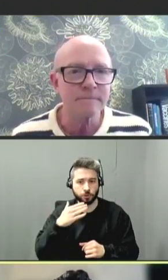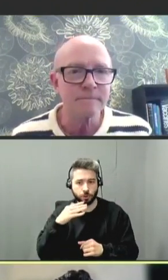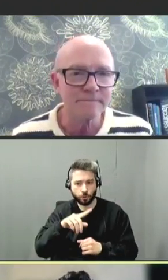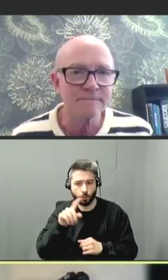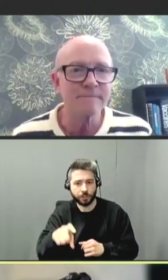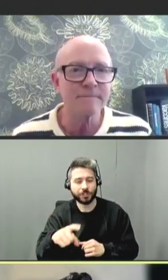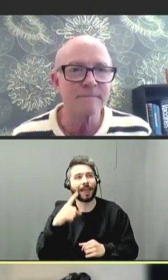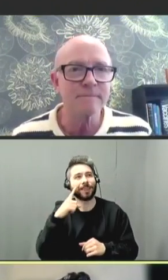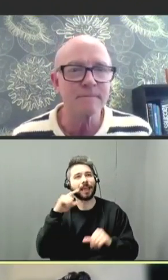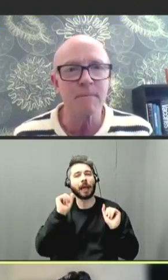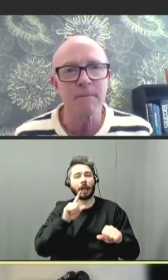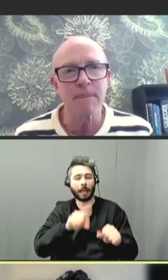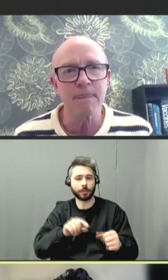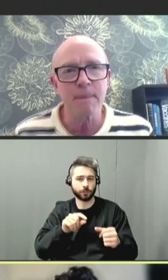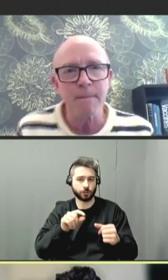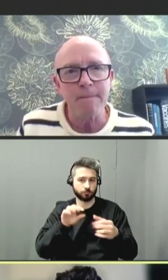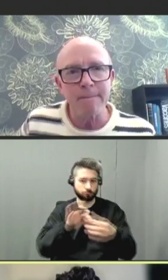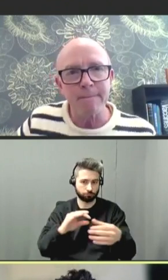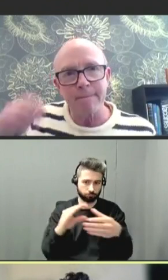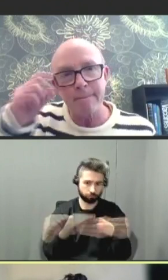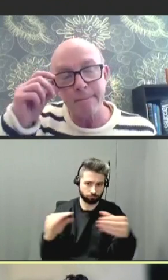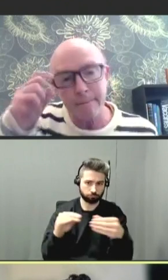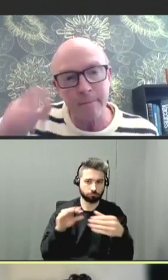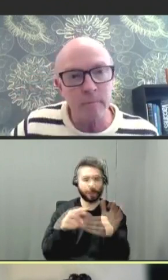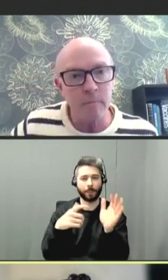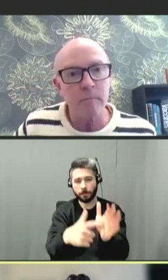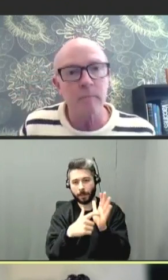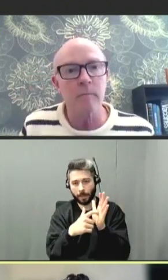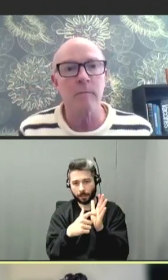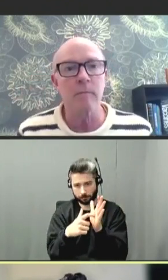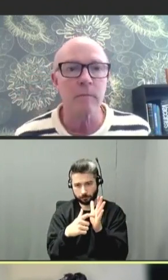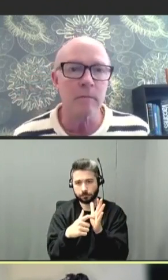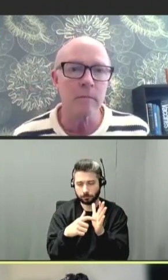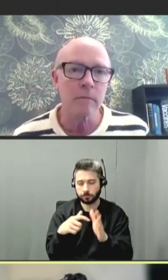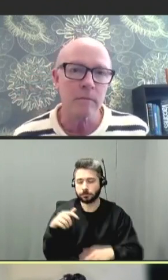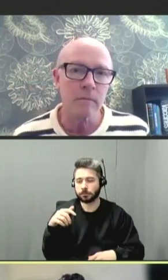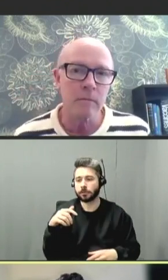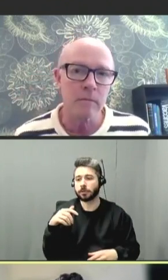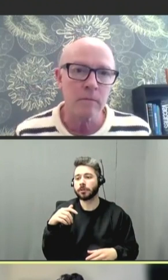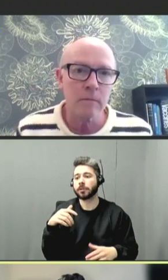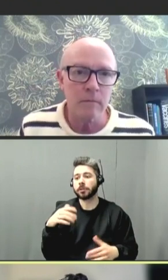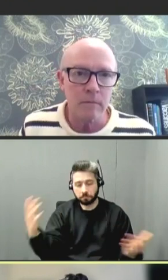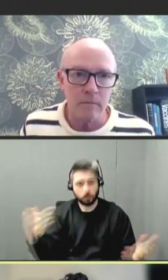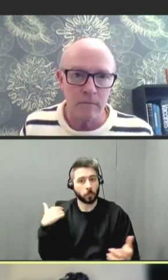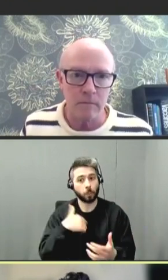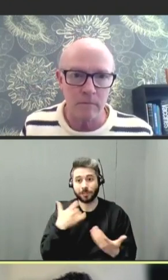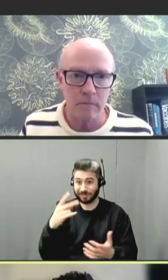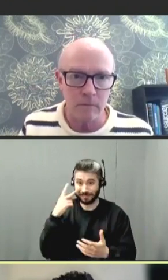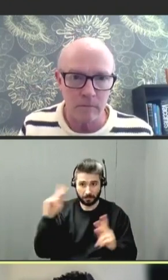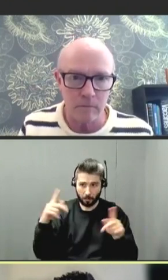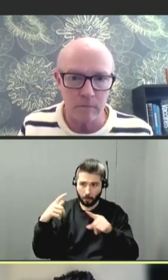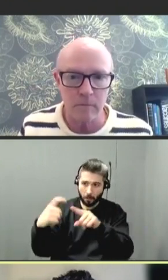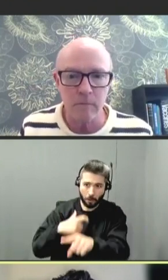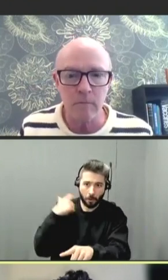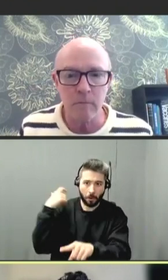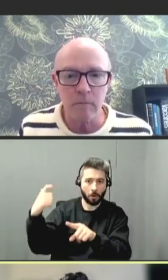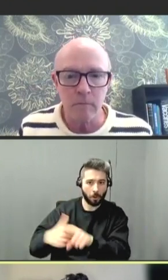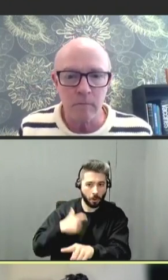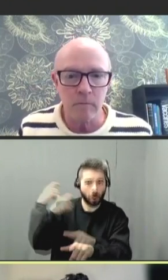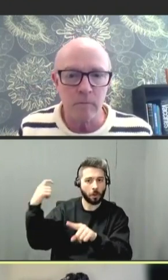on the demand side. What I would say is we were seeing folks calling our office consistently,